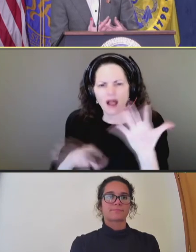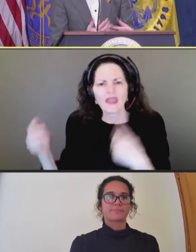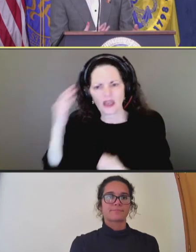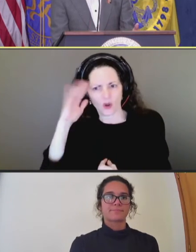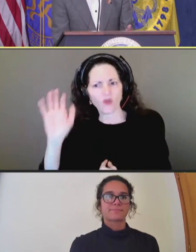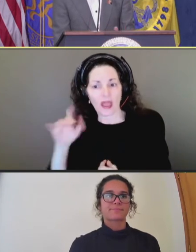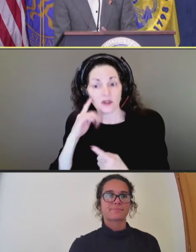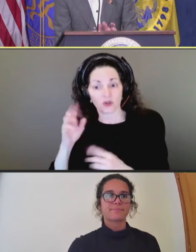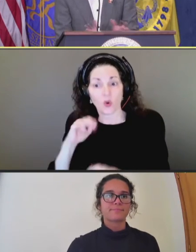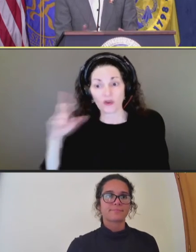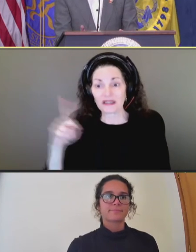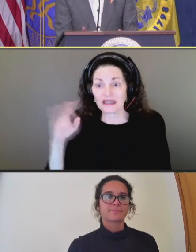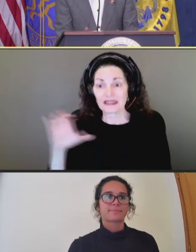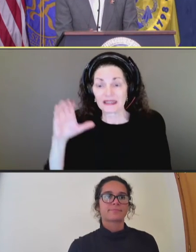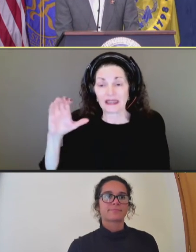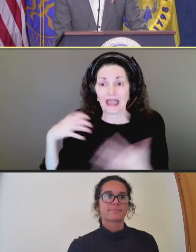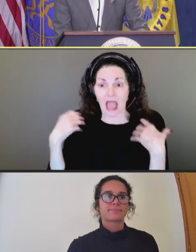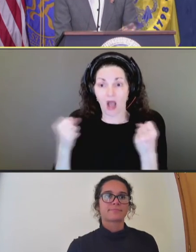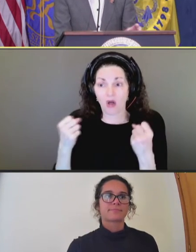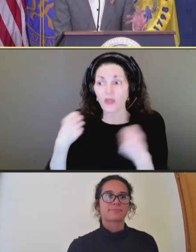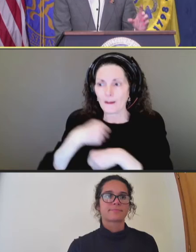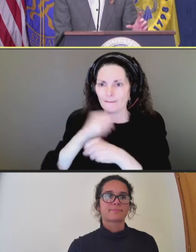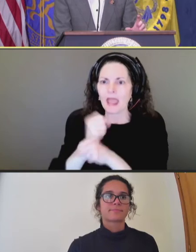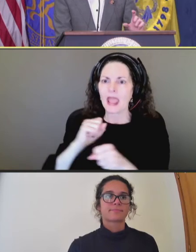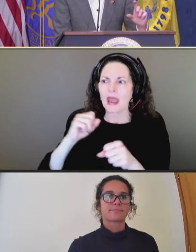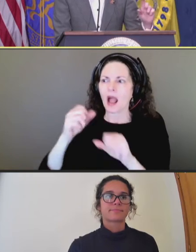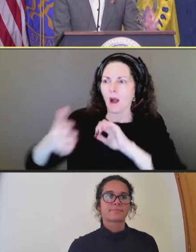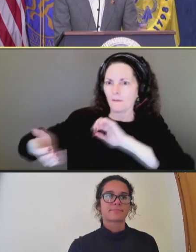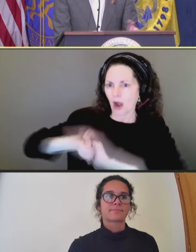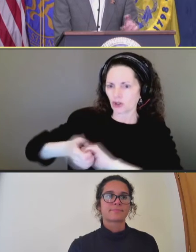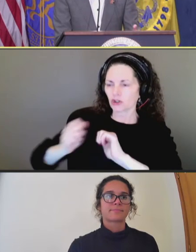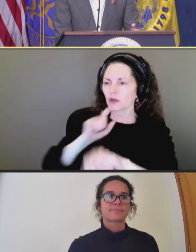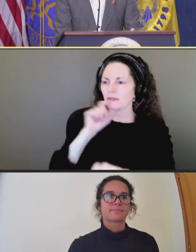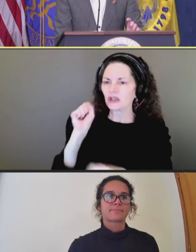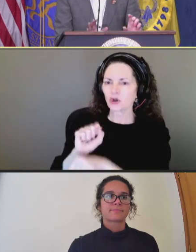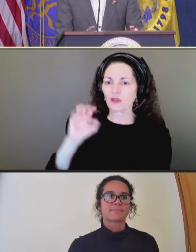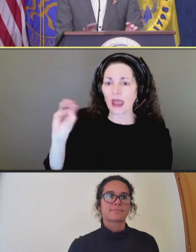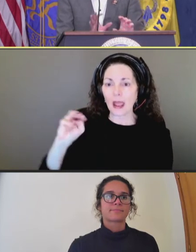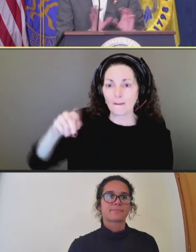for the first time, created a partnership to make sure that mpox was at the MIL host